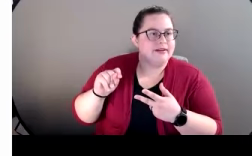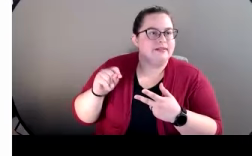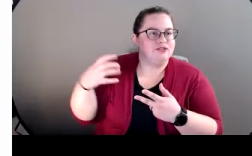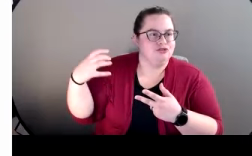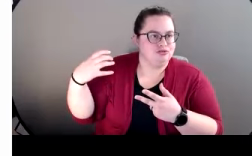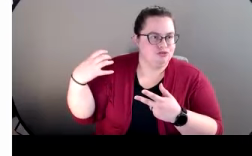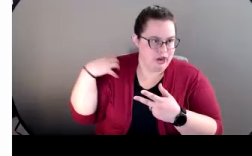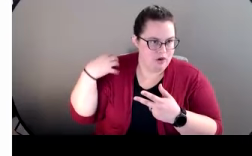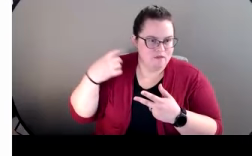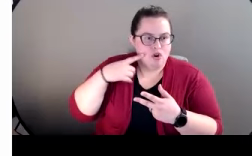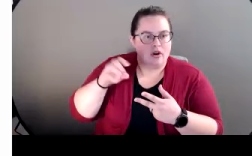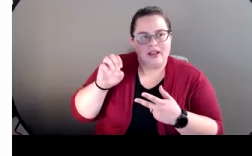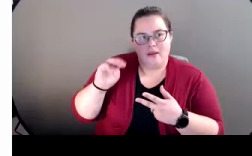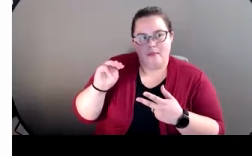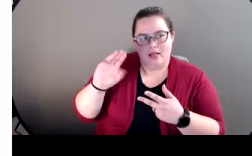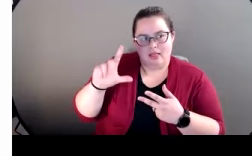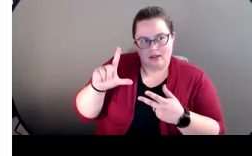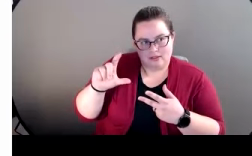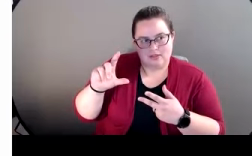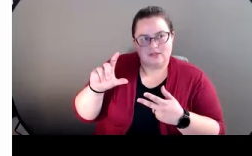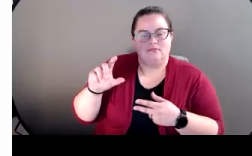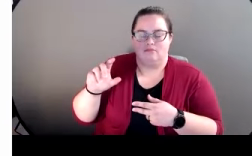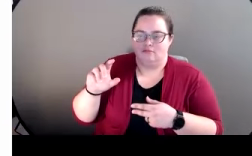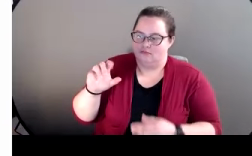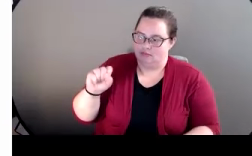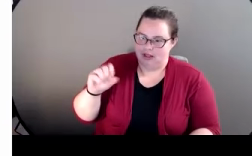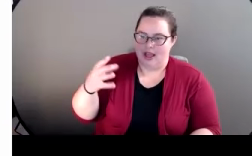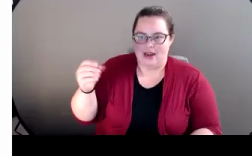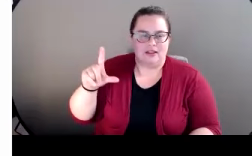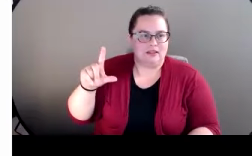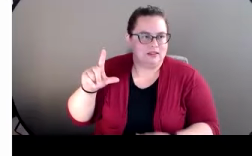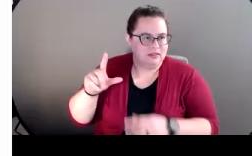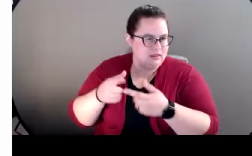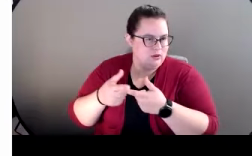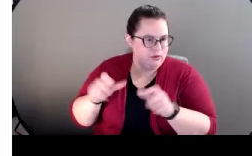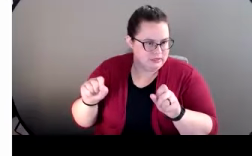And I am joined by Linda Kobashigawa, who is my OER partner.